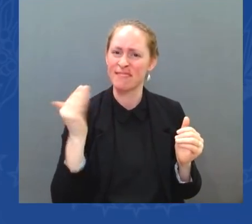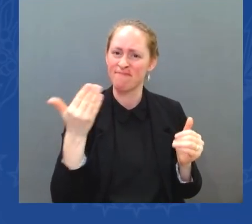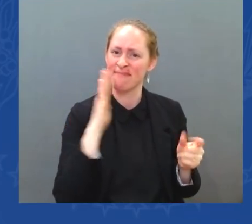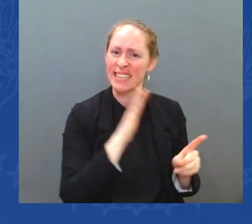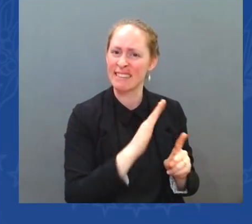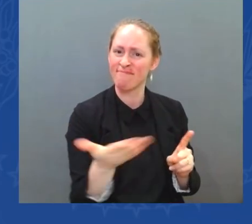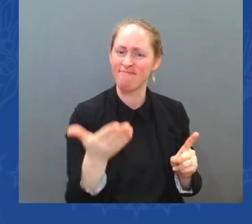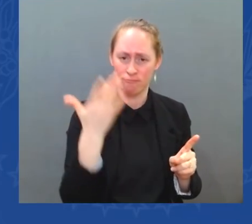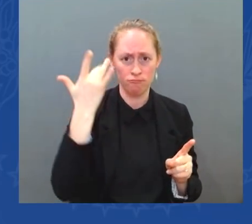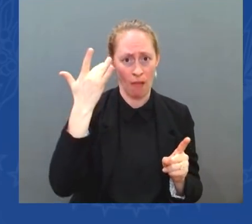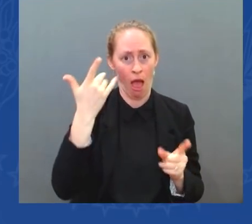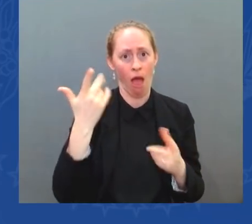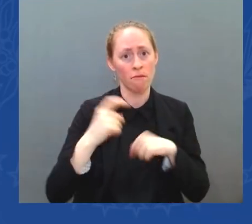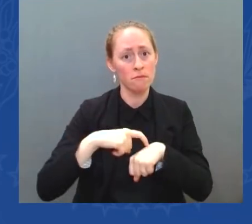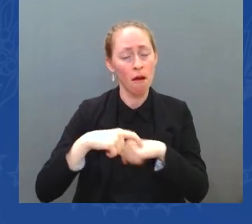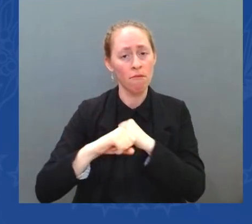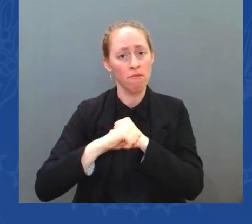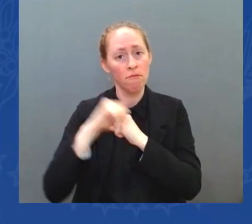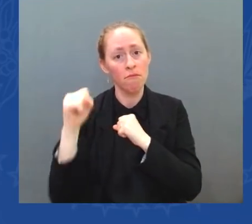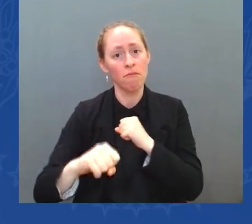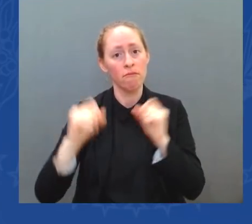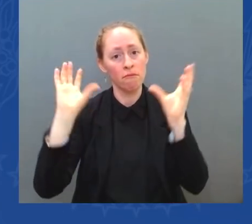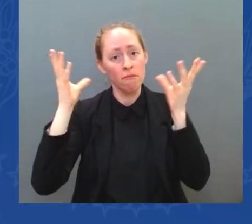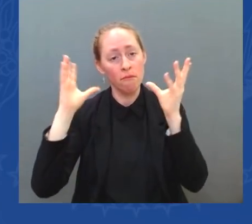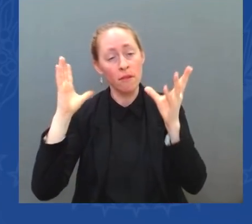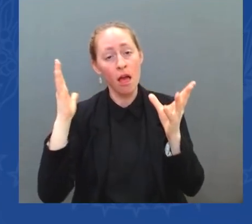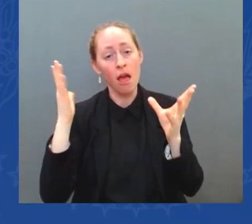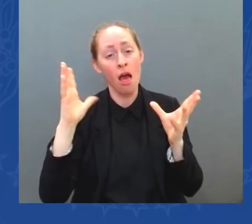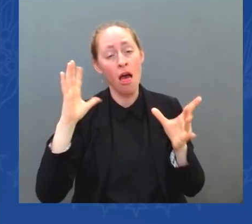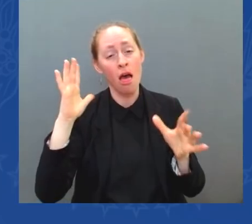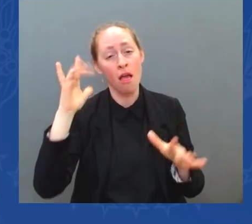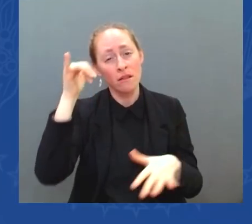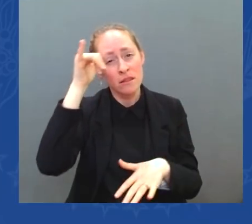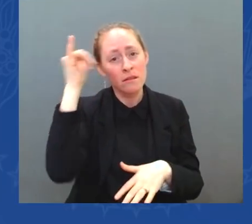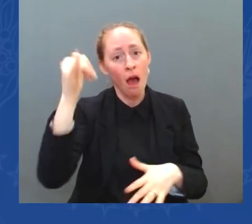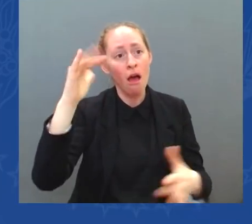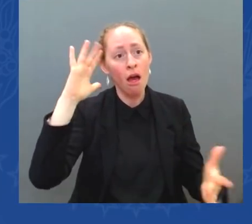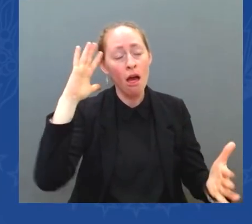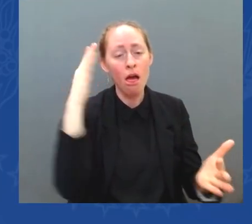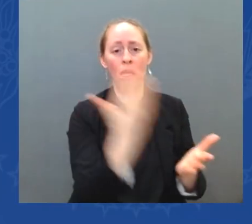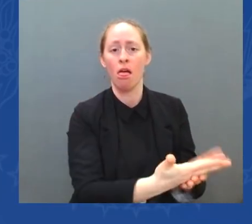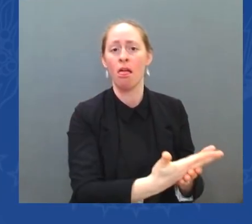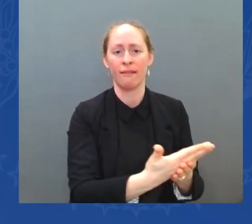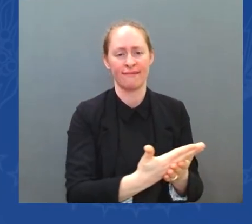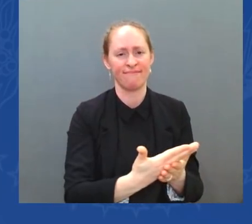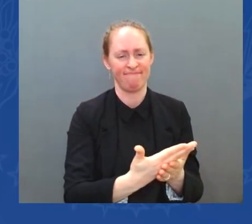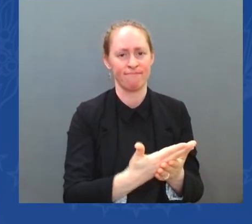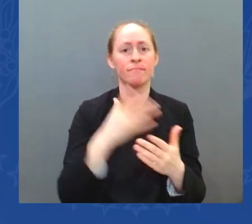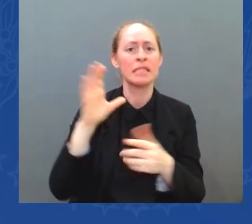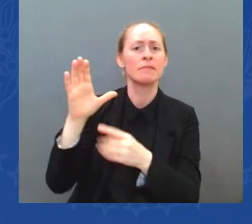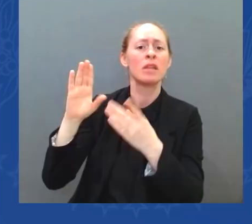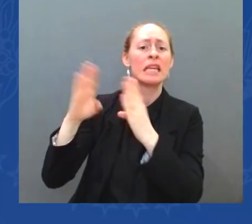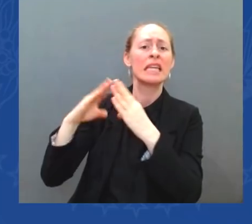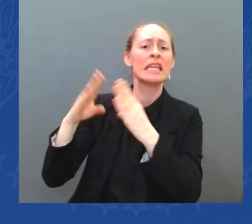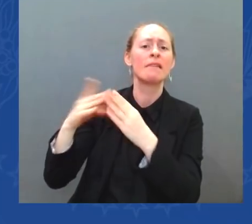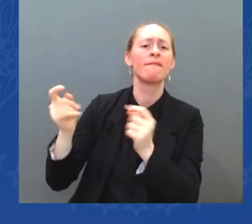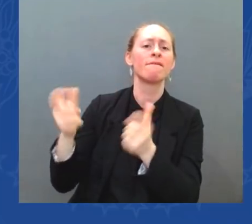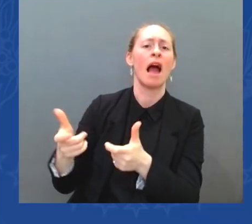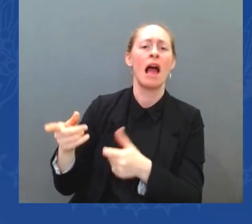So, in the Bipartisan Infrastructure Bill, we included $27.5 billion for smaller bridges,